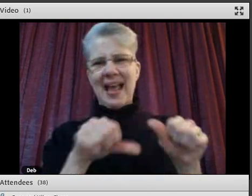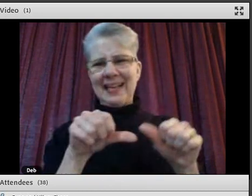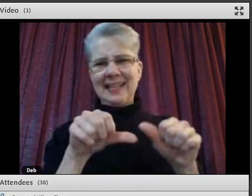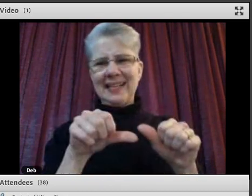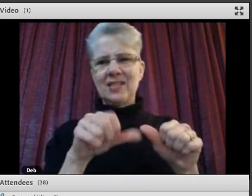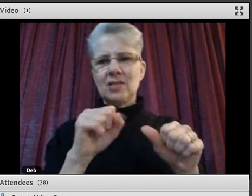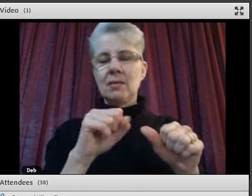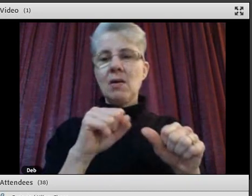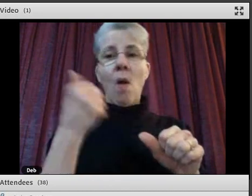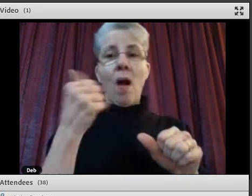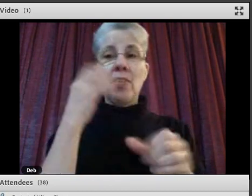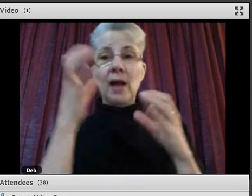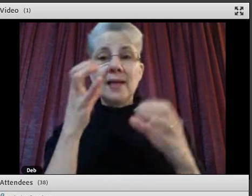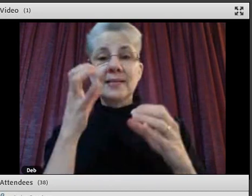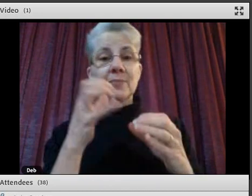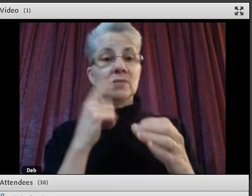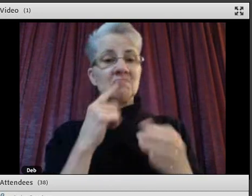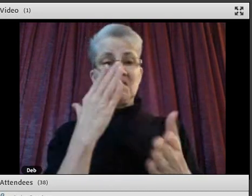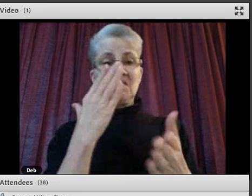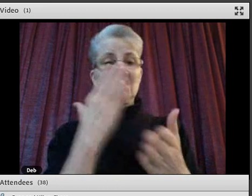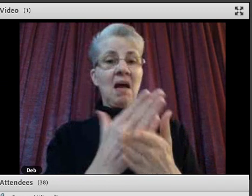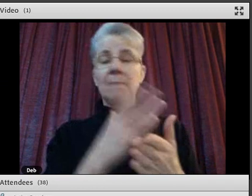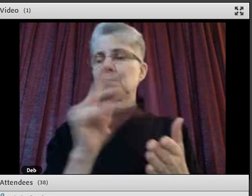rather than just leaving it right there.